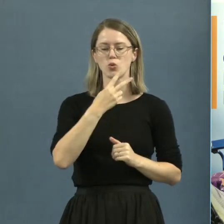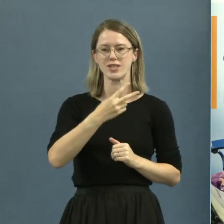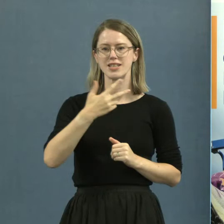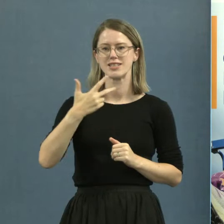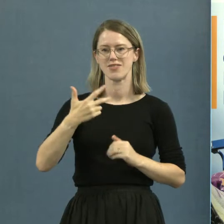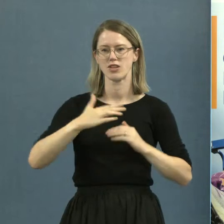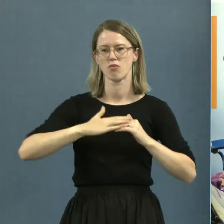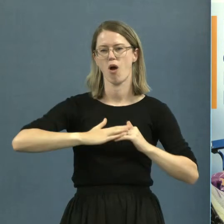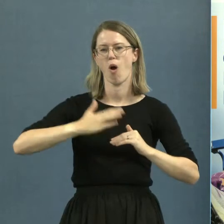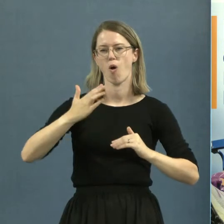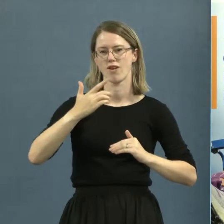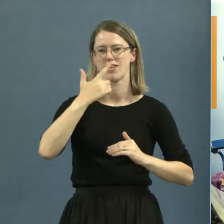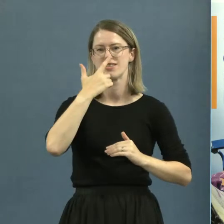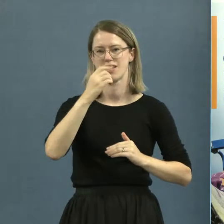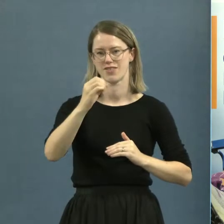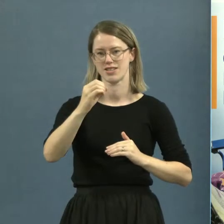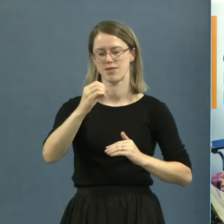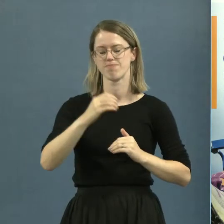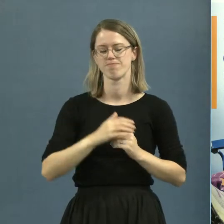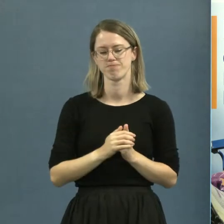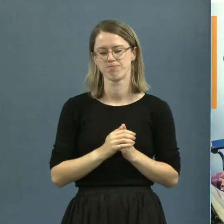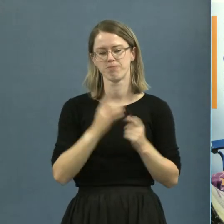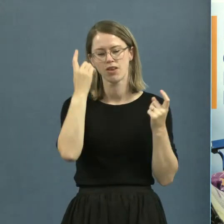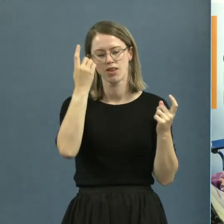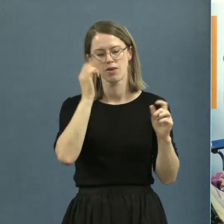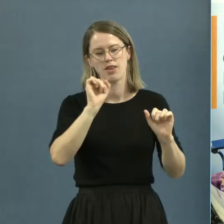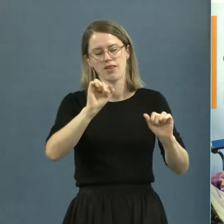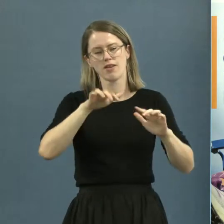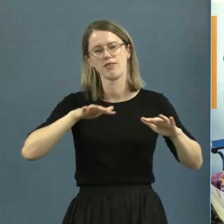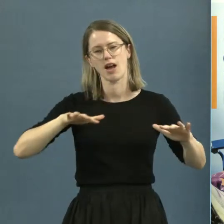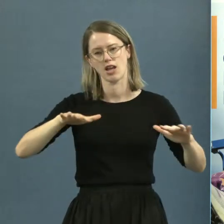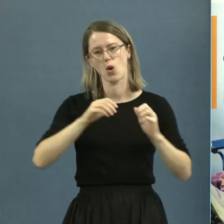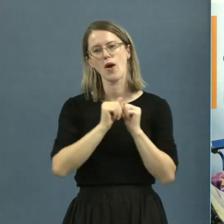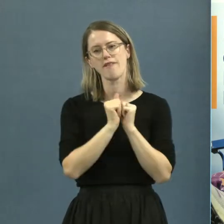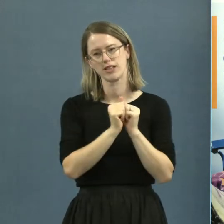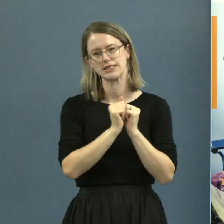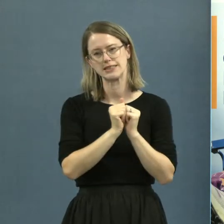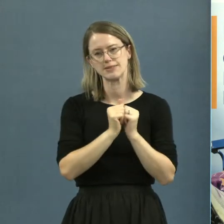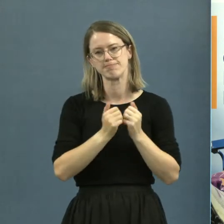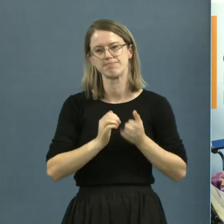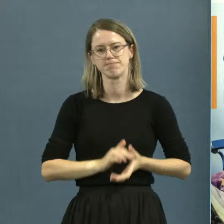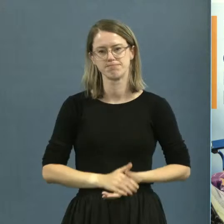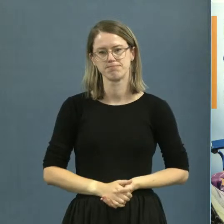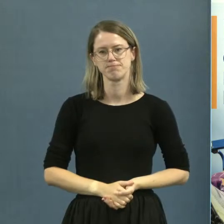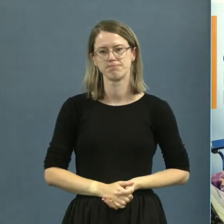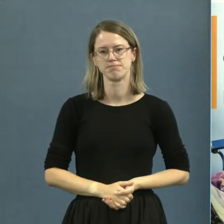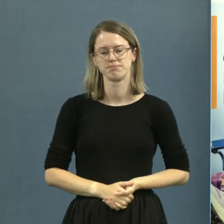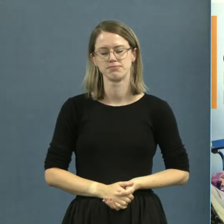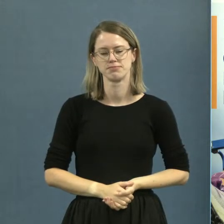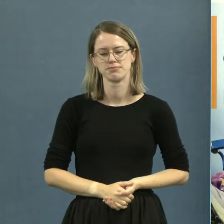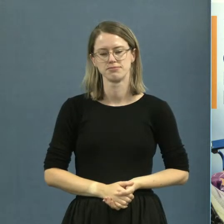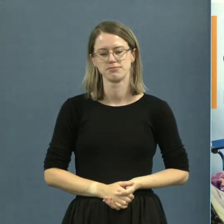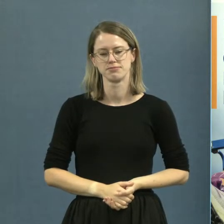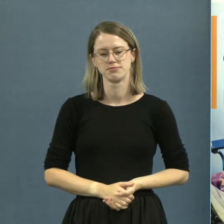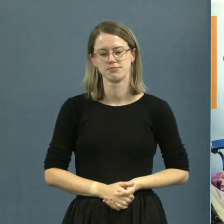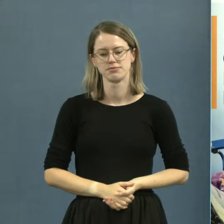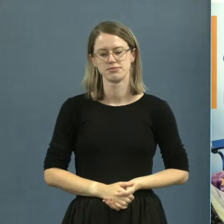were over the age of 70. Our thoughts are with all of their